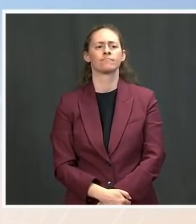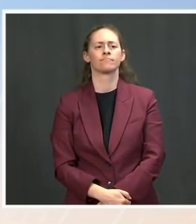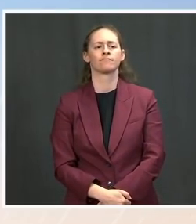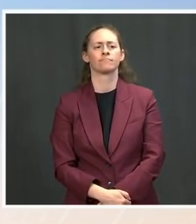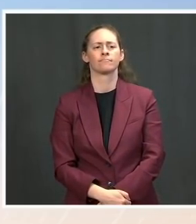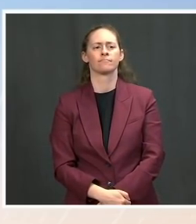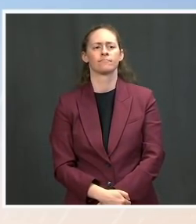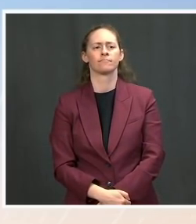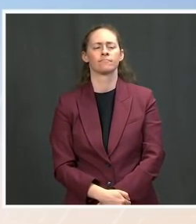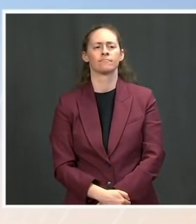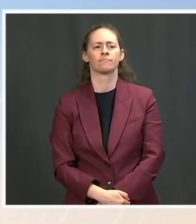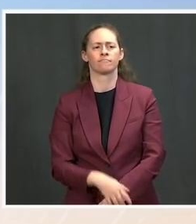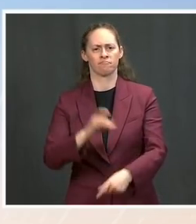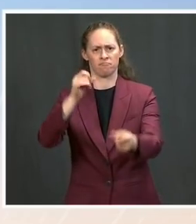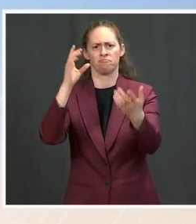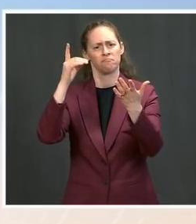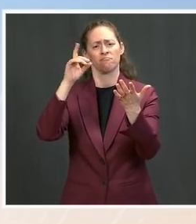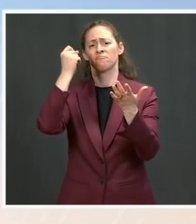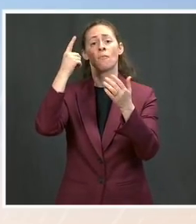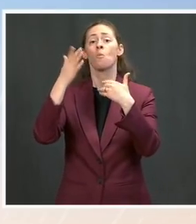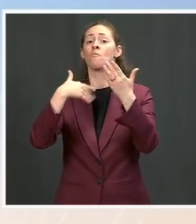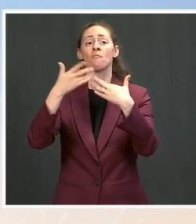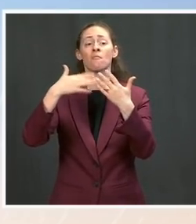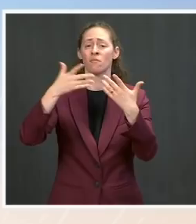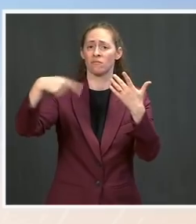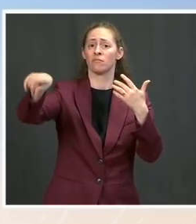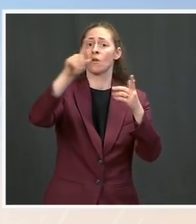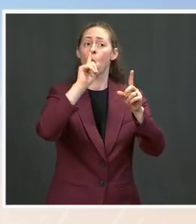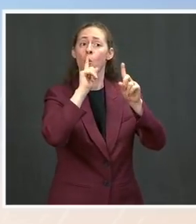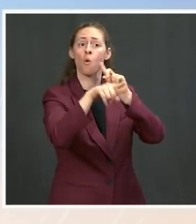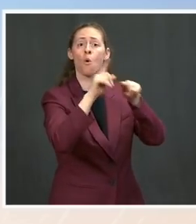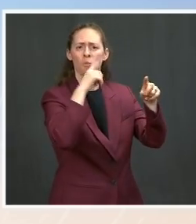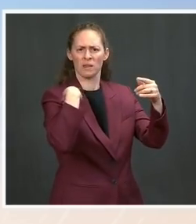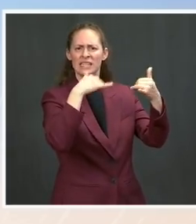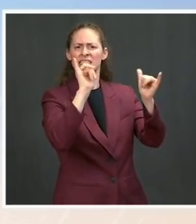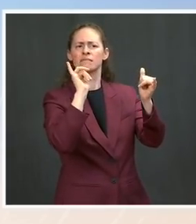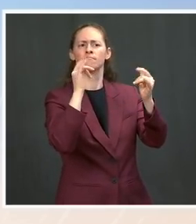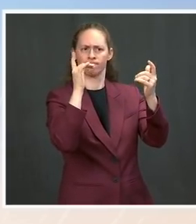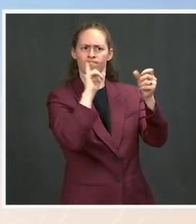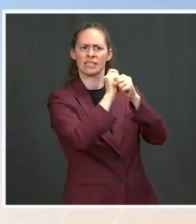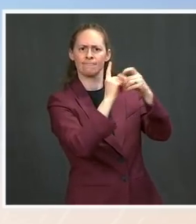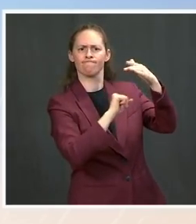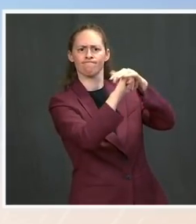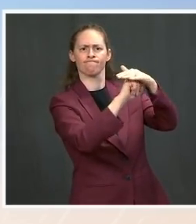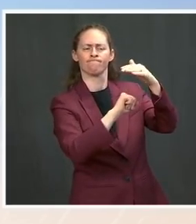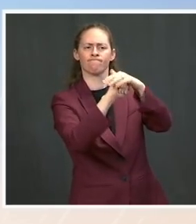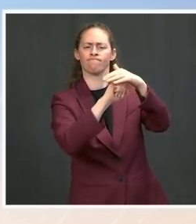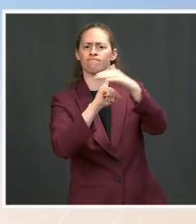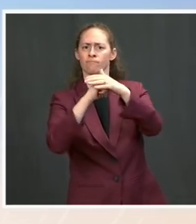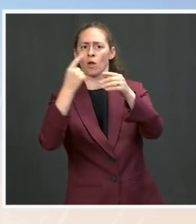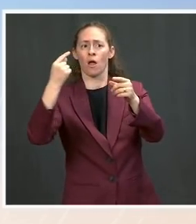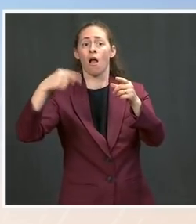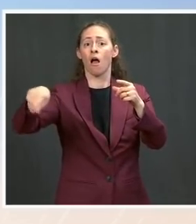They can order up to their full allocation based on population. They can also order less than their full allocation.